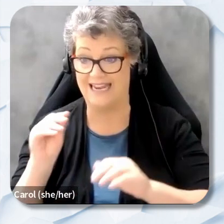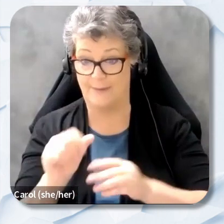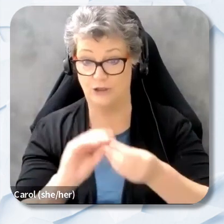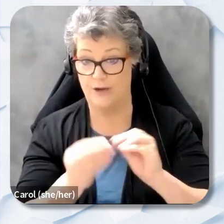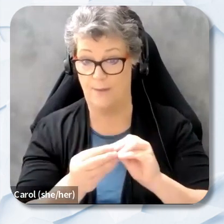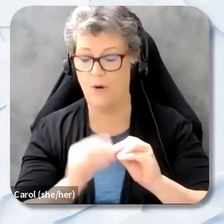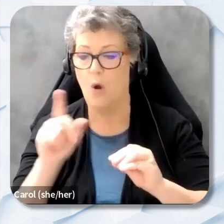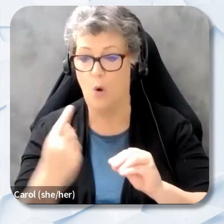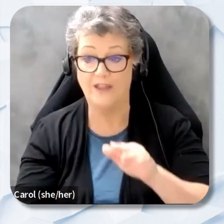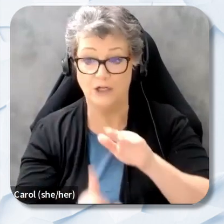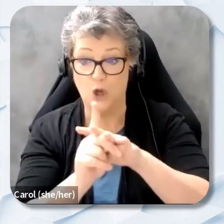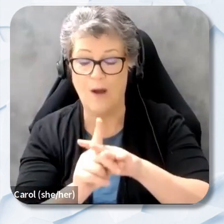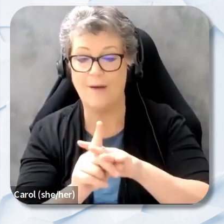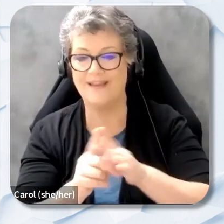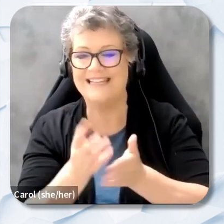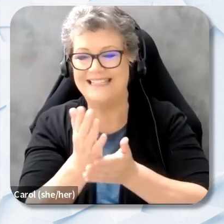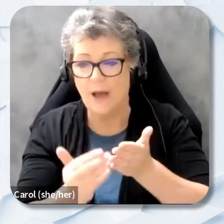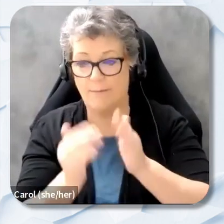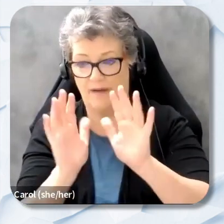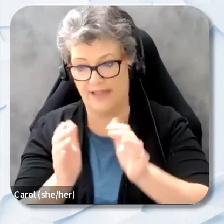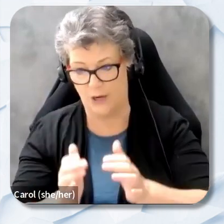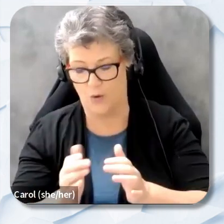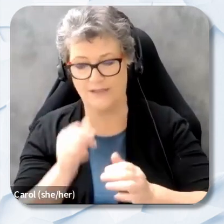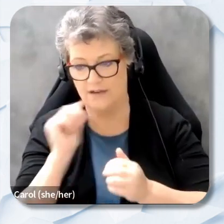only show up in some of the categories and not all.